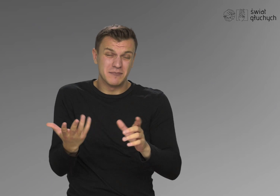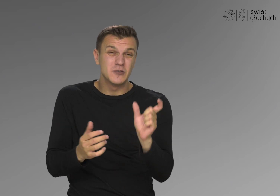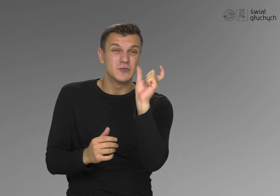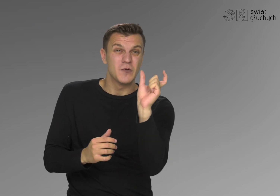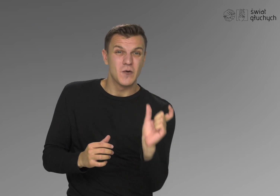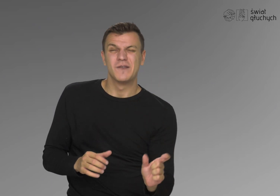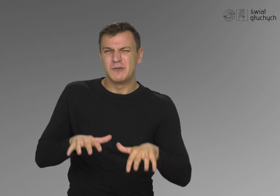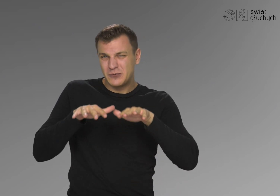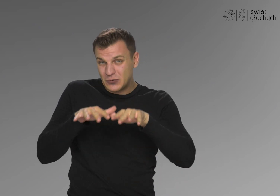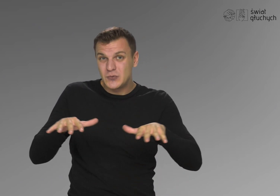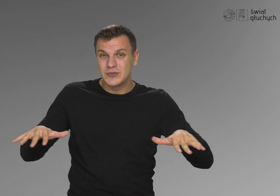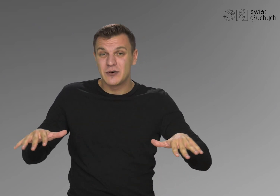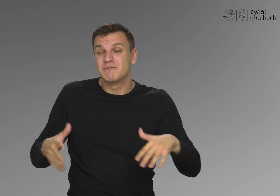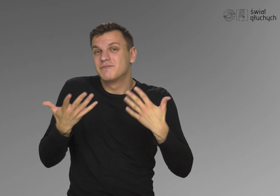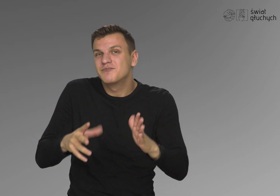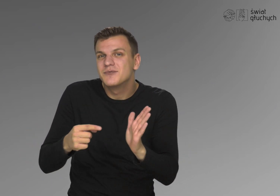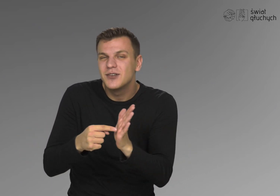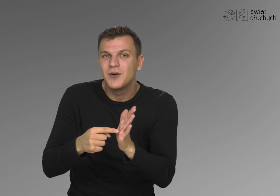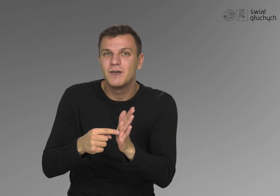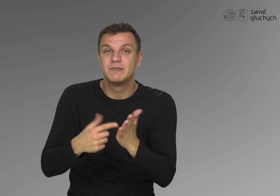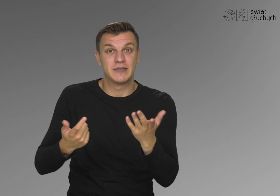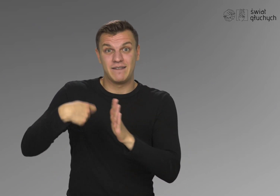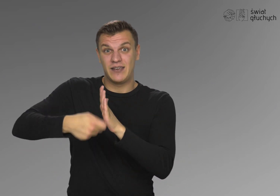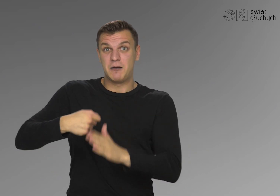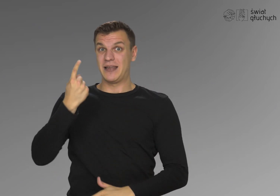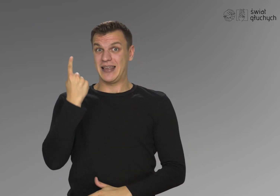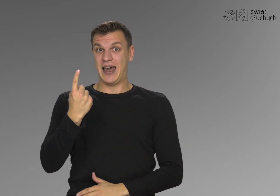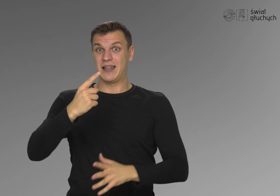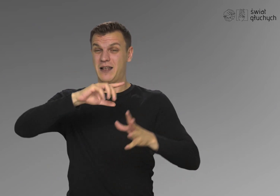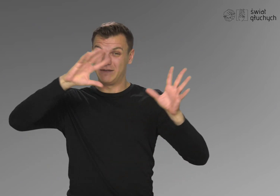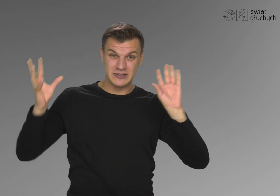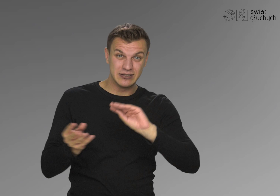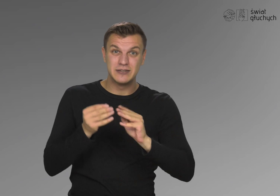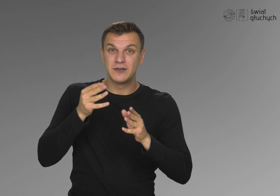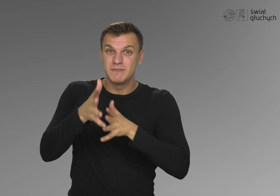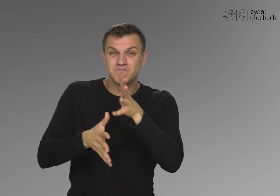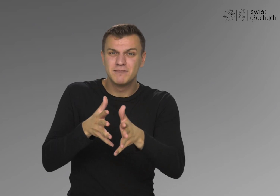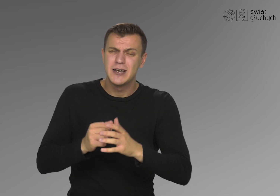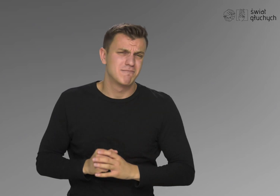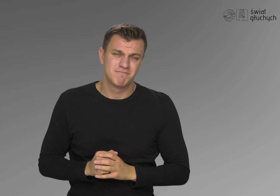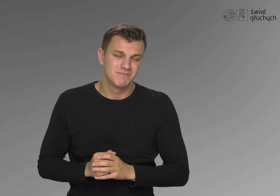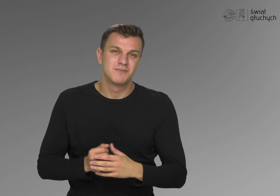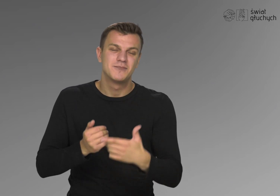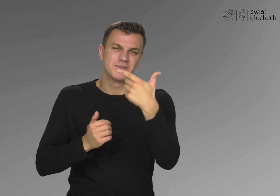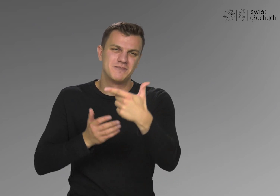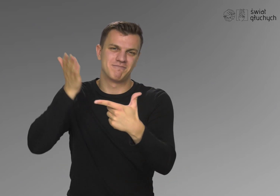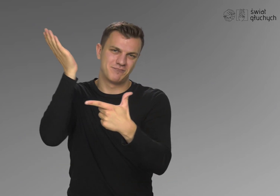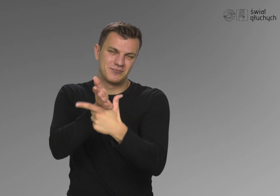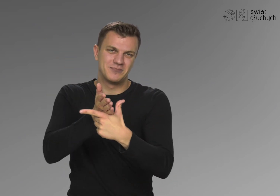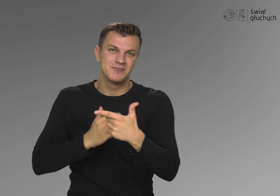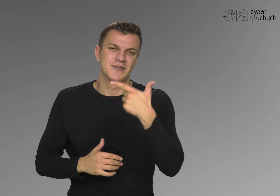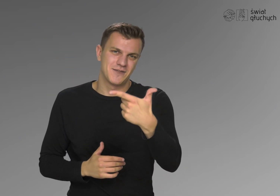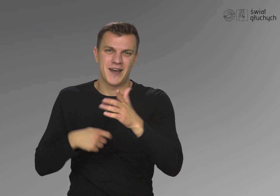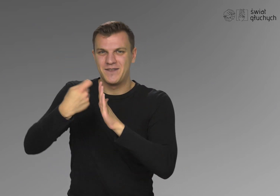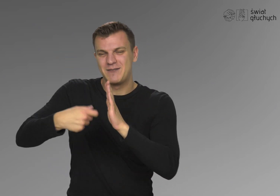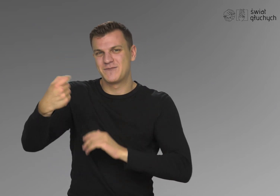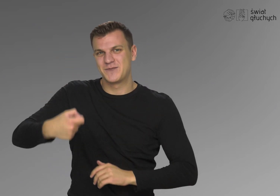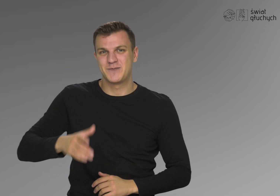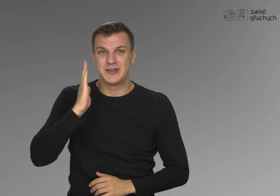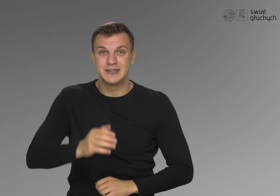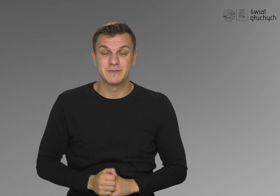Since there's a lot of material, I've divided it into two parts.